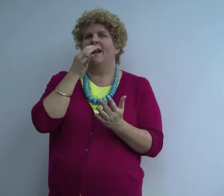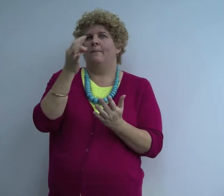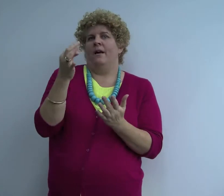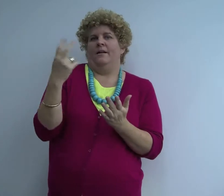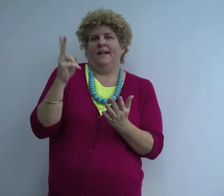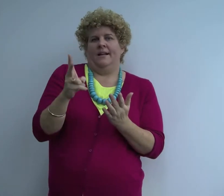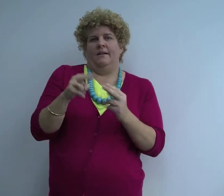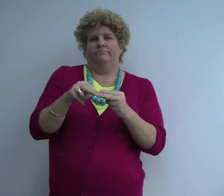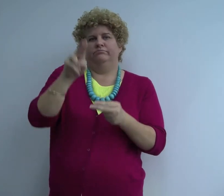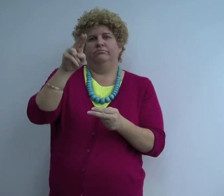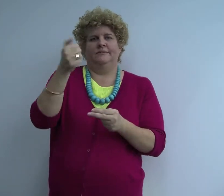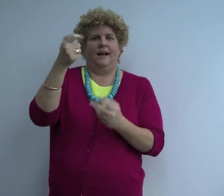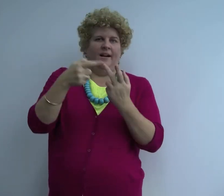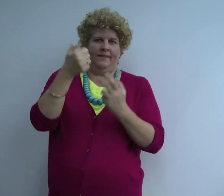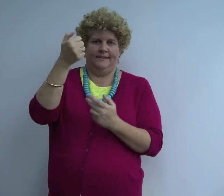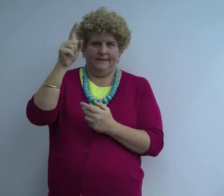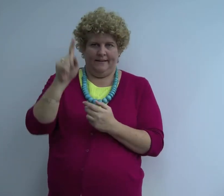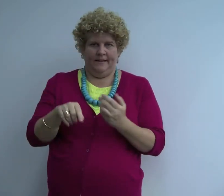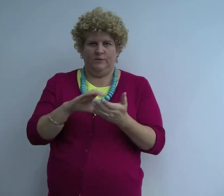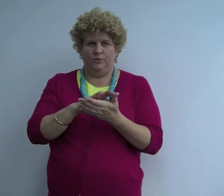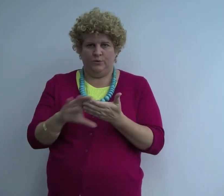you can reapply for another $6,000 worth of funding.